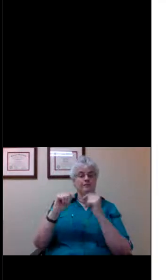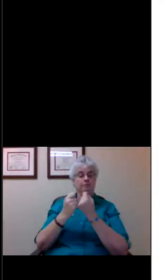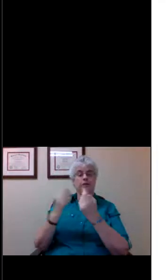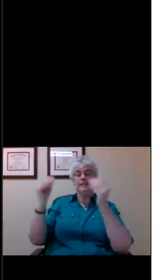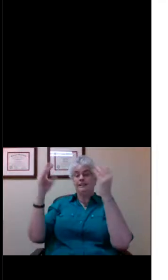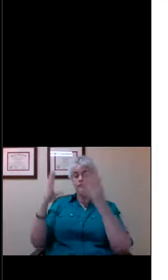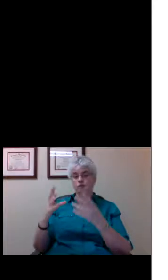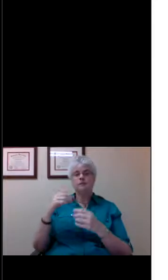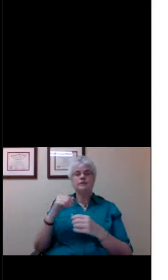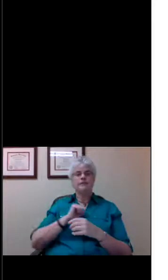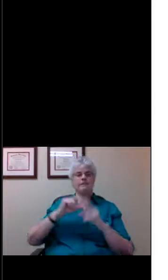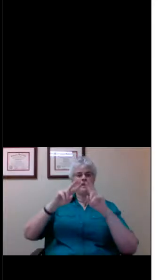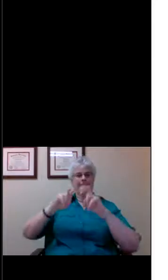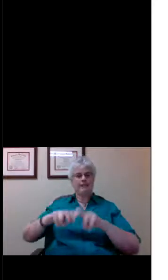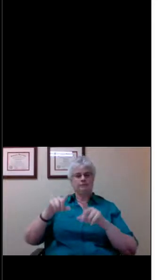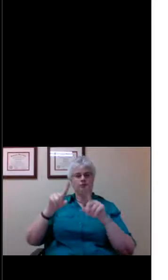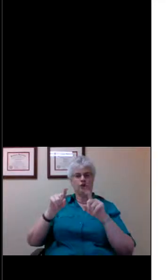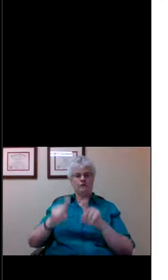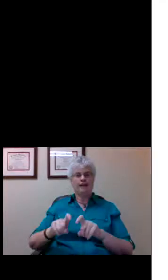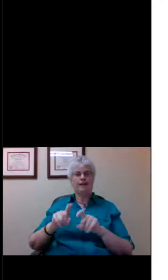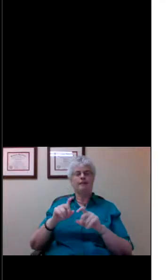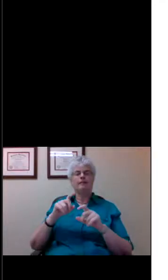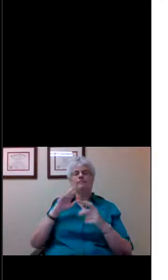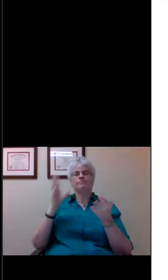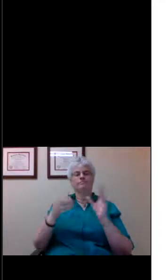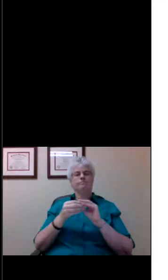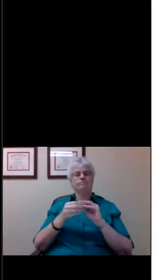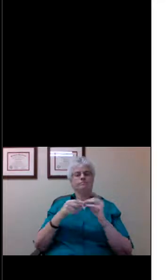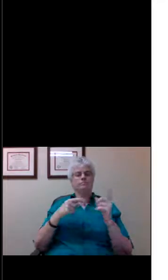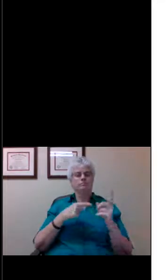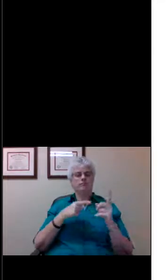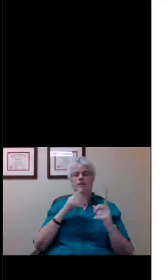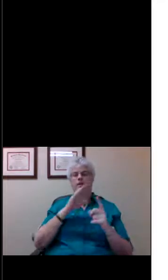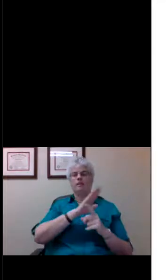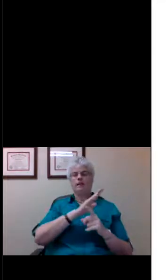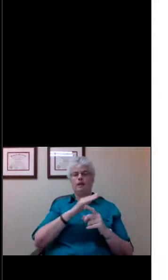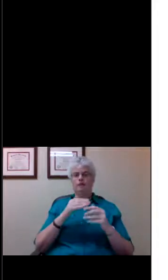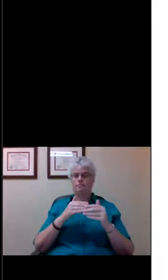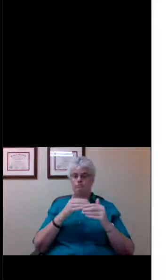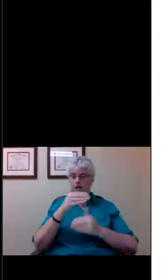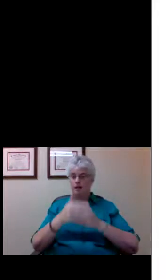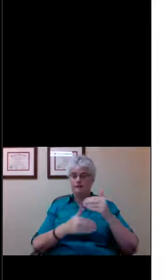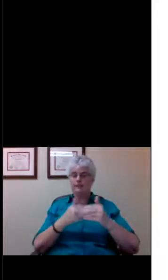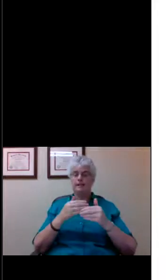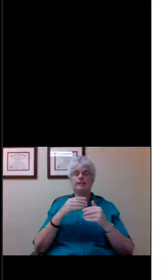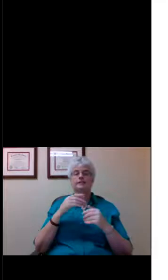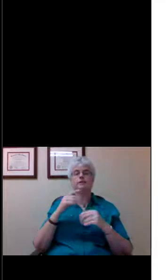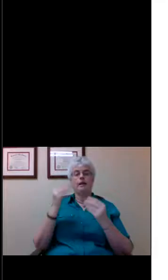administration team and teachers did a self-assessment as well to look at their